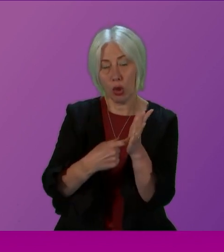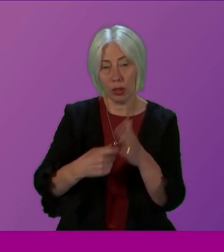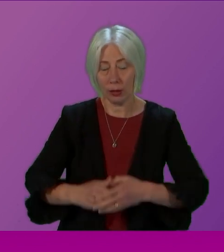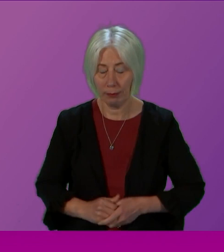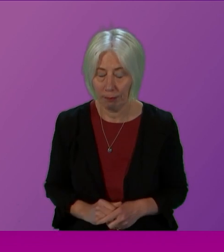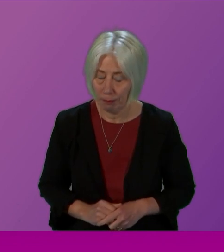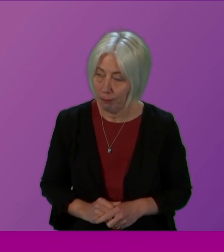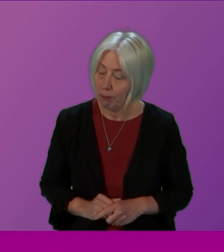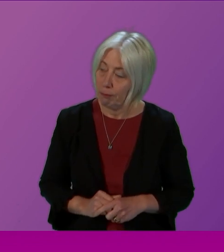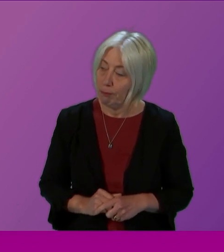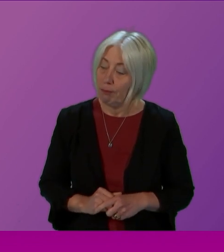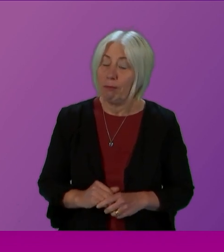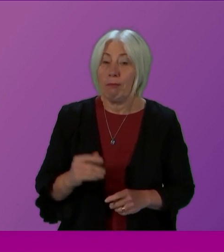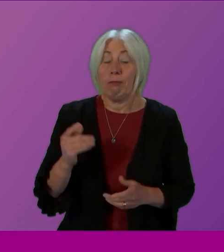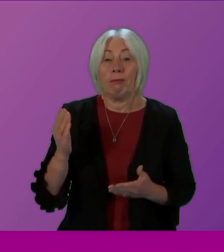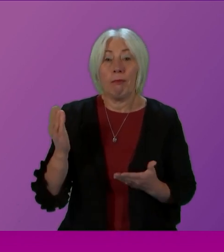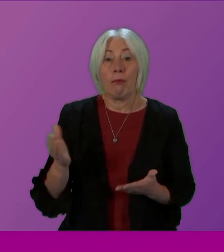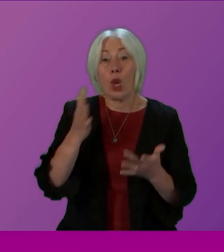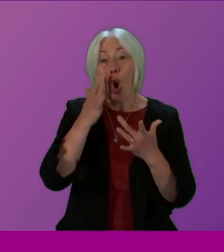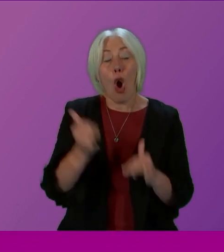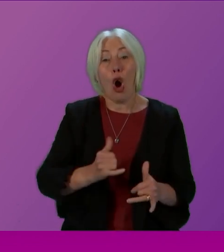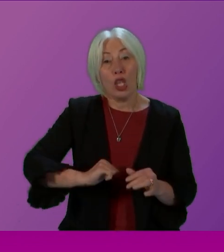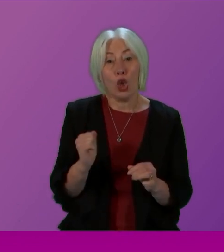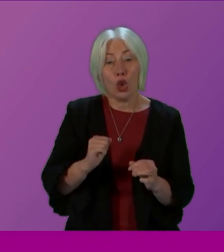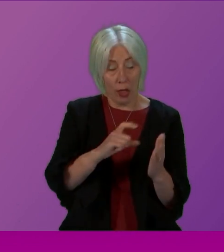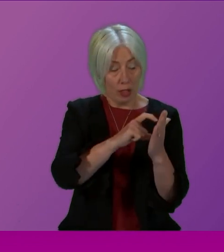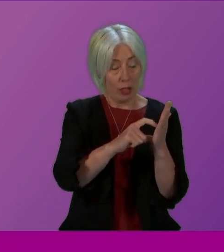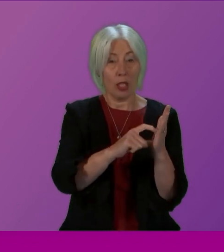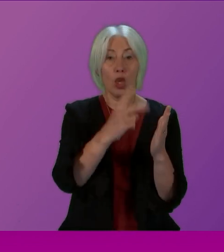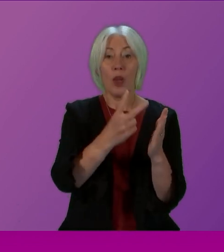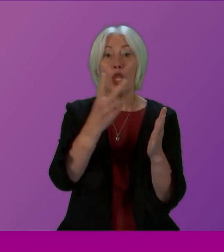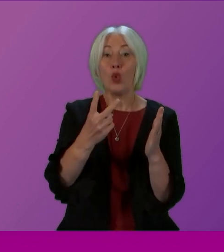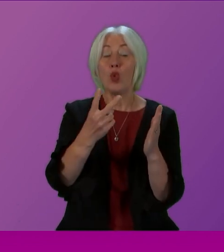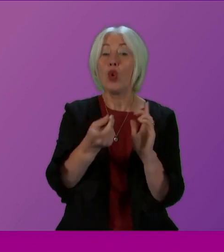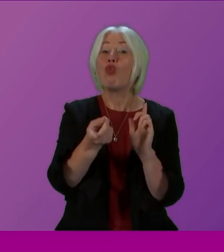First, we welcome the Audit Scotland section 22 report, which was published on Tuesday,